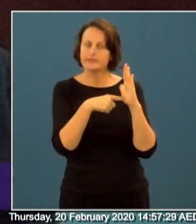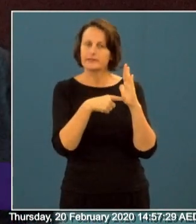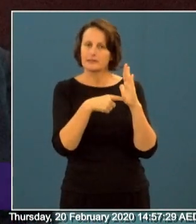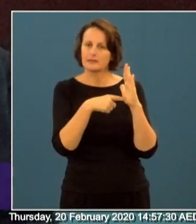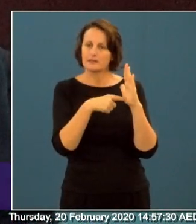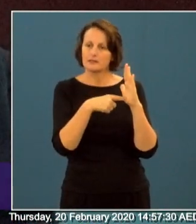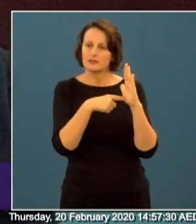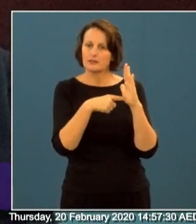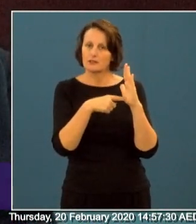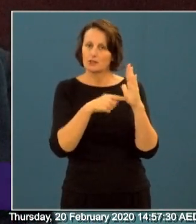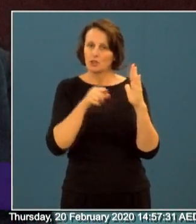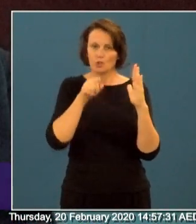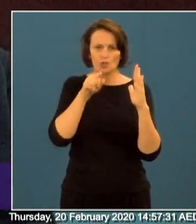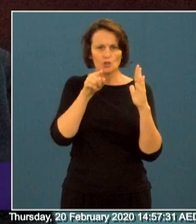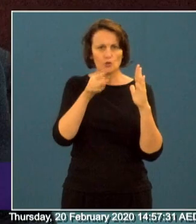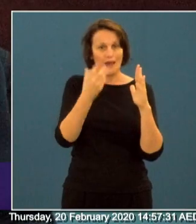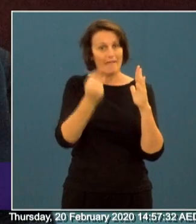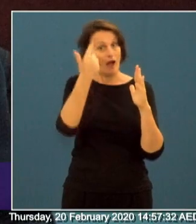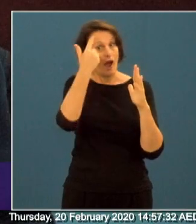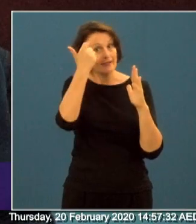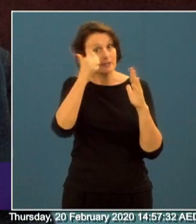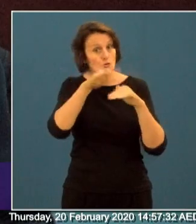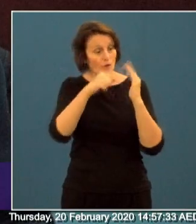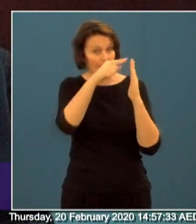you've made some recommendations, I think, about those standards in your statement.